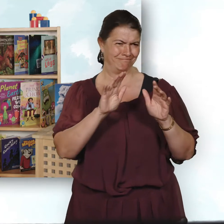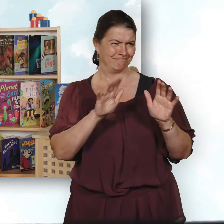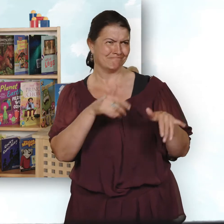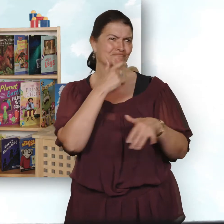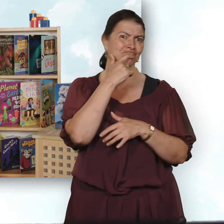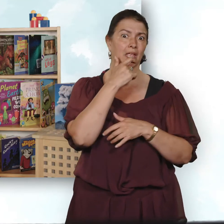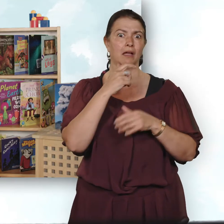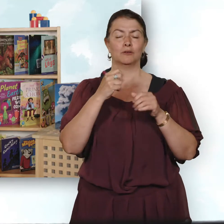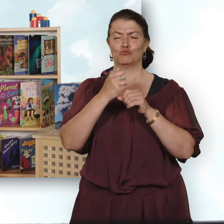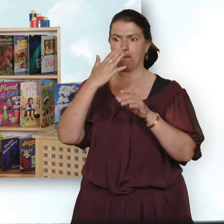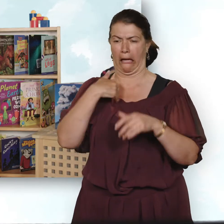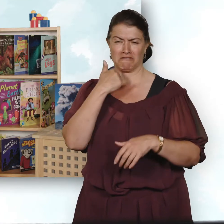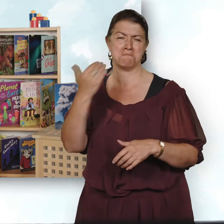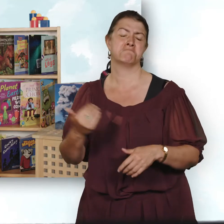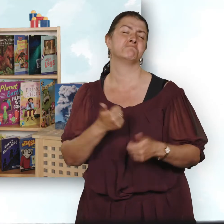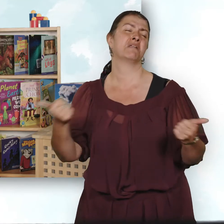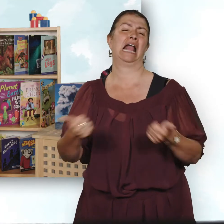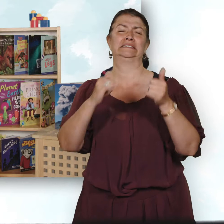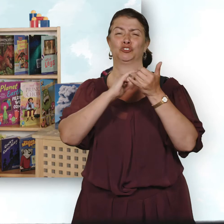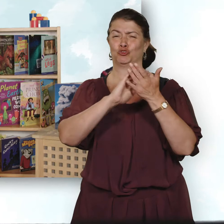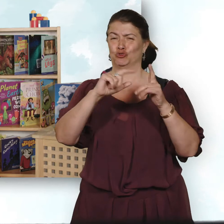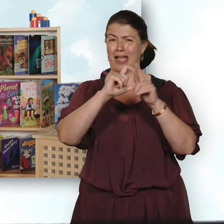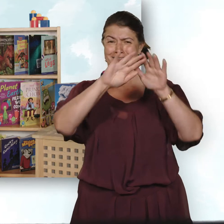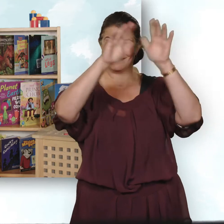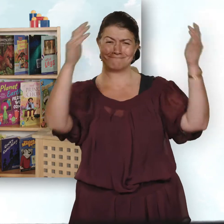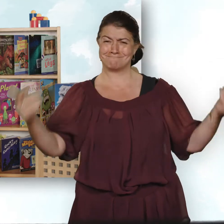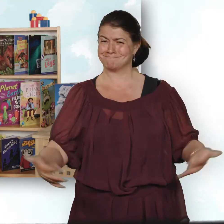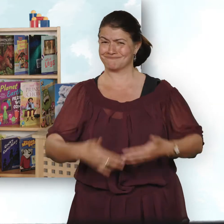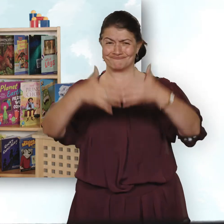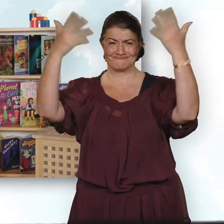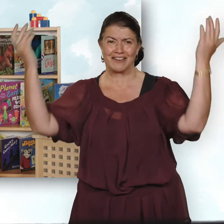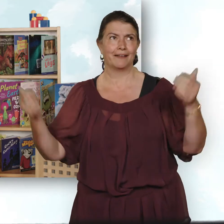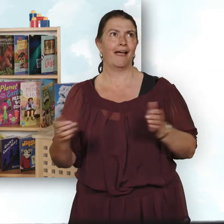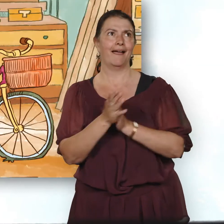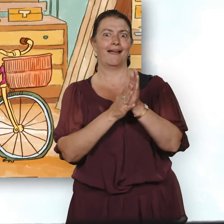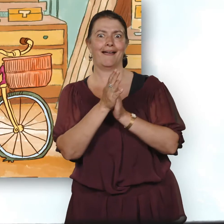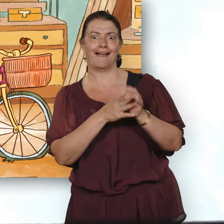“Grandma has plenty in her shed,” said Millie. “Come on!”